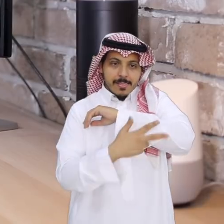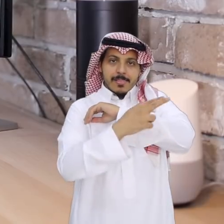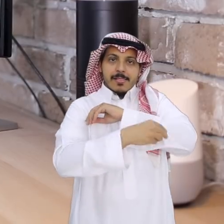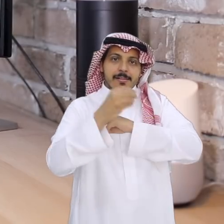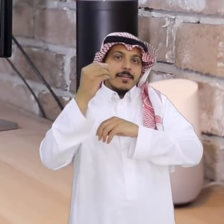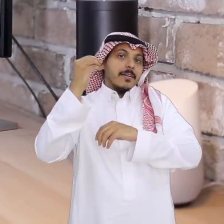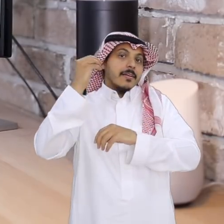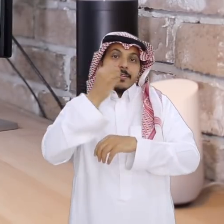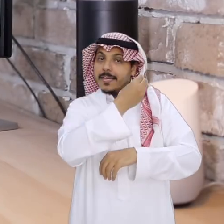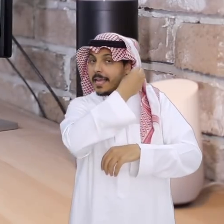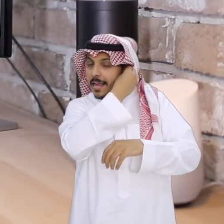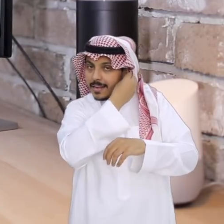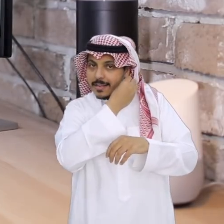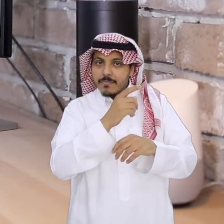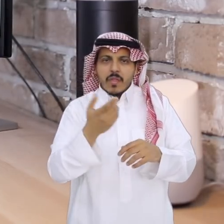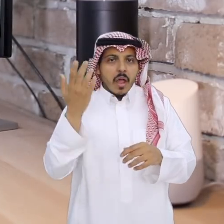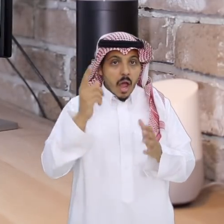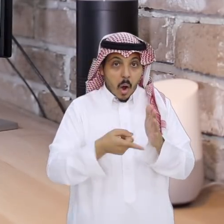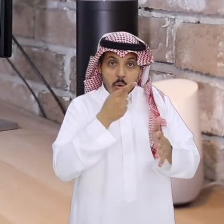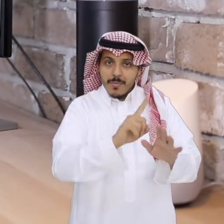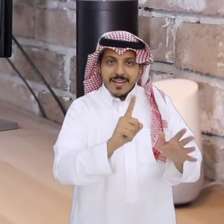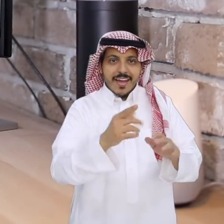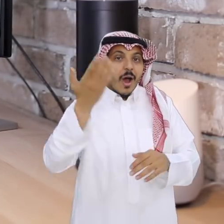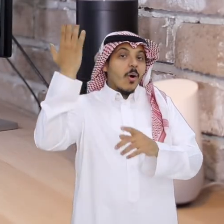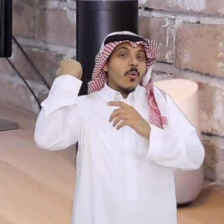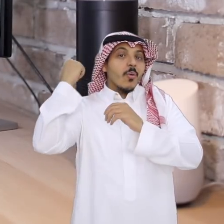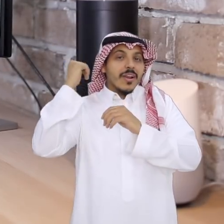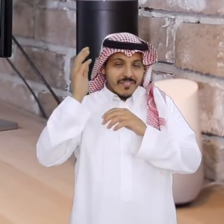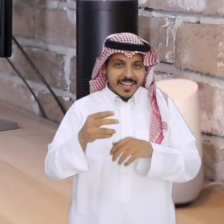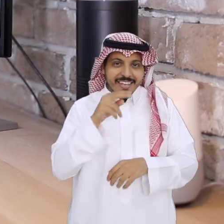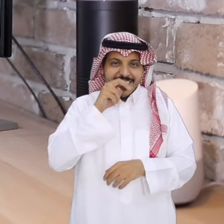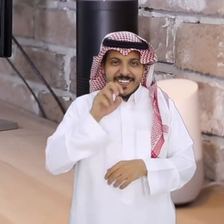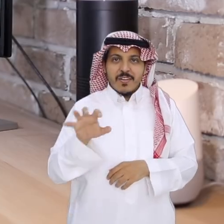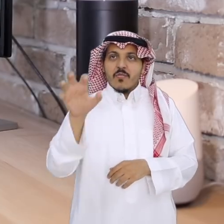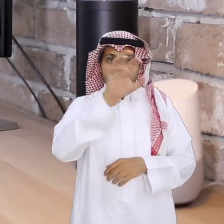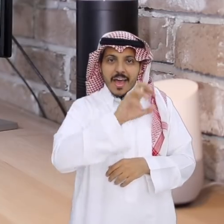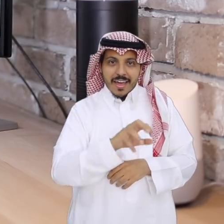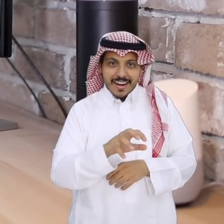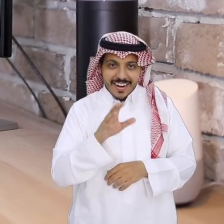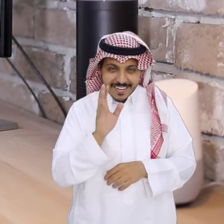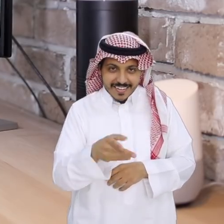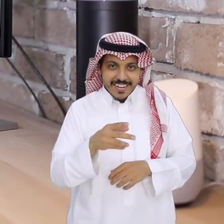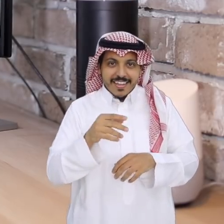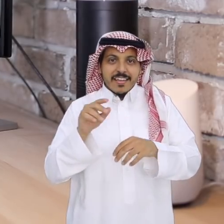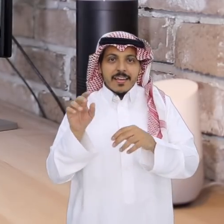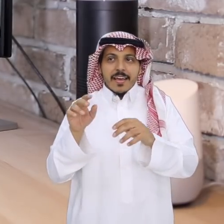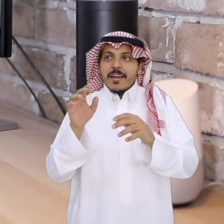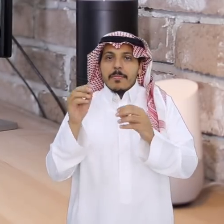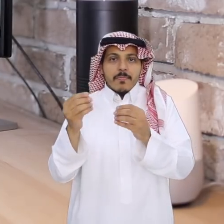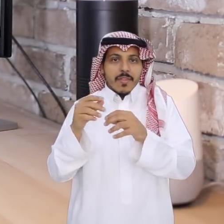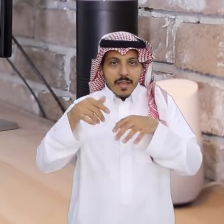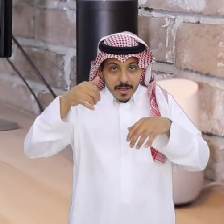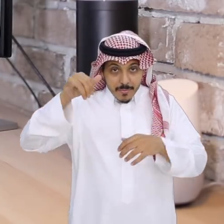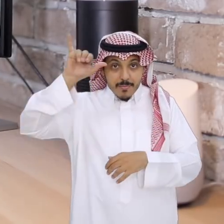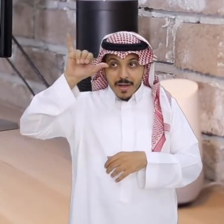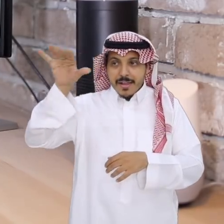This kind of surgery was conducted before; an ear was planted on a mice using cow cells.